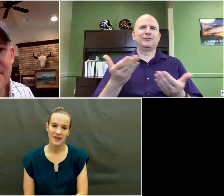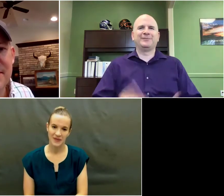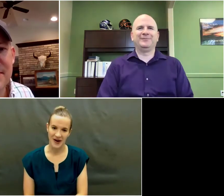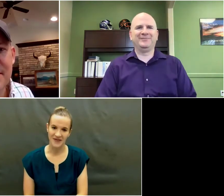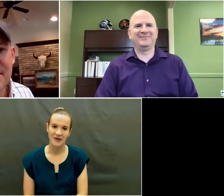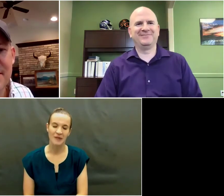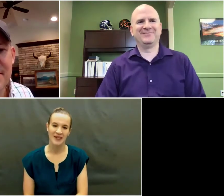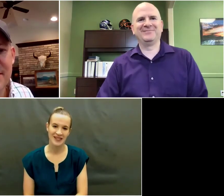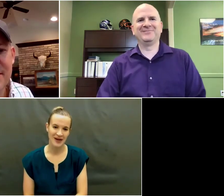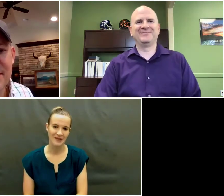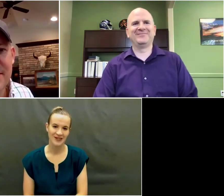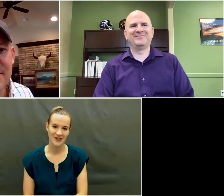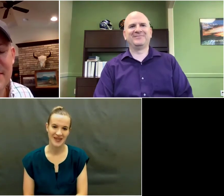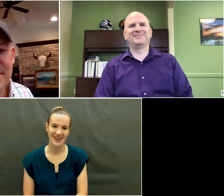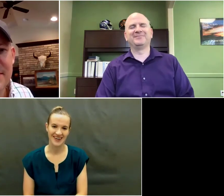Steve: Wonderful, well, it's my pleasure to be here.